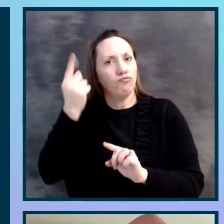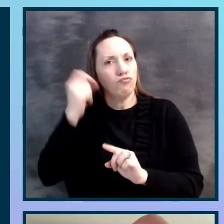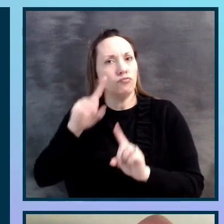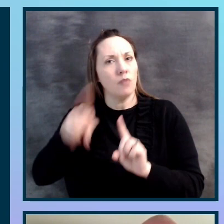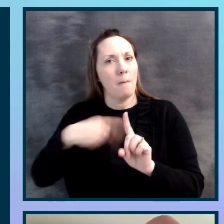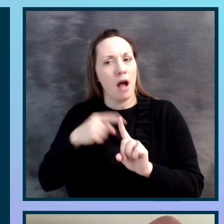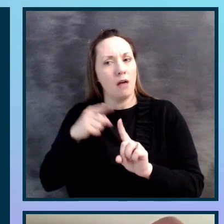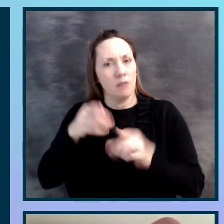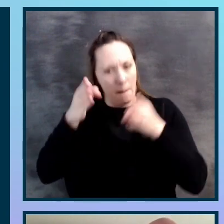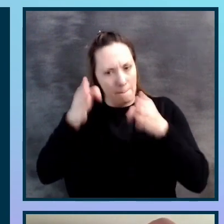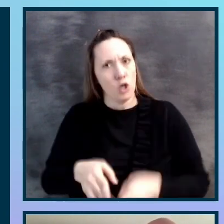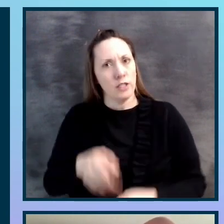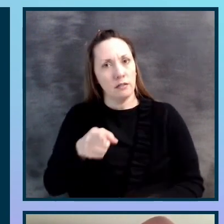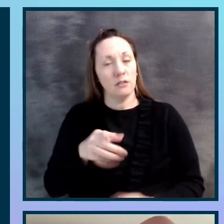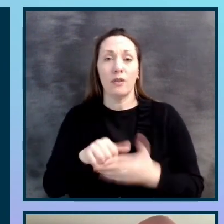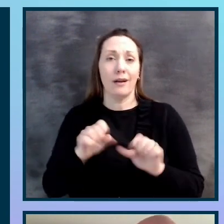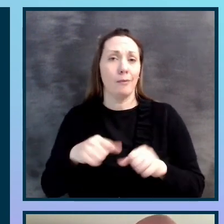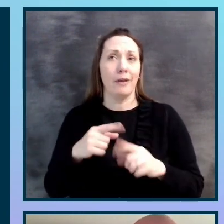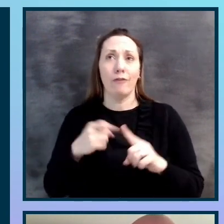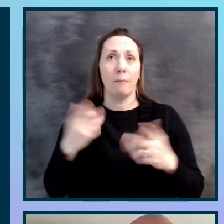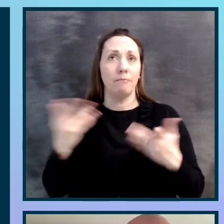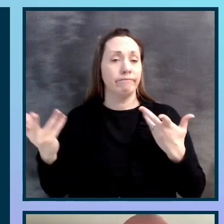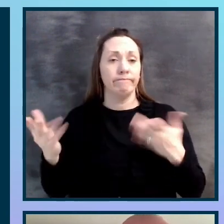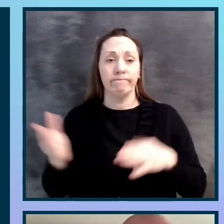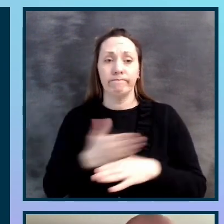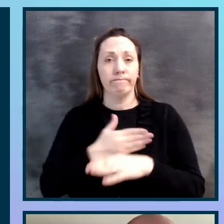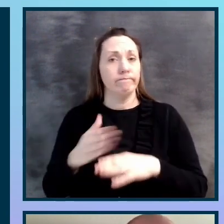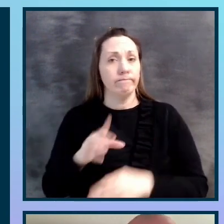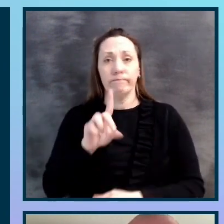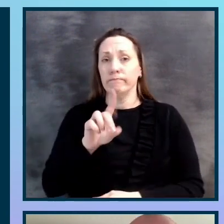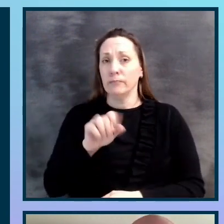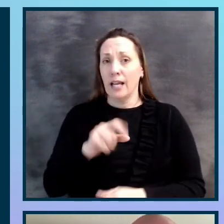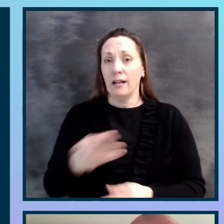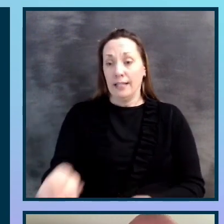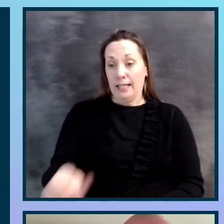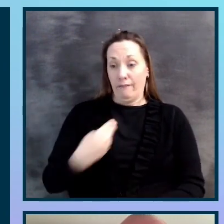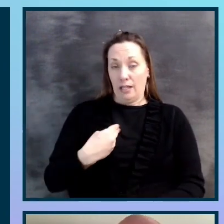And so this could be everything from data that's given to us or offered to us,